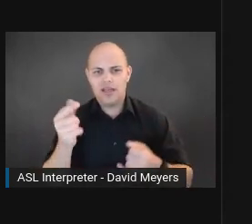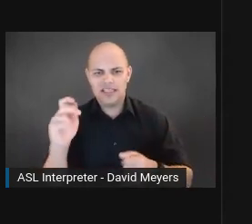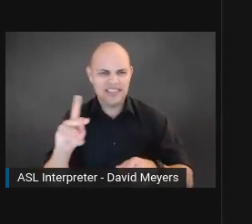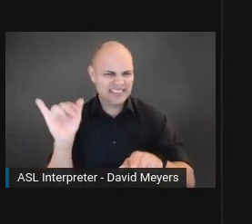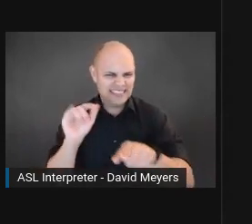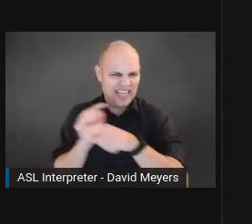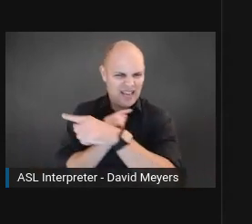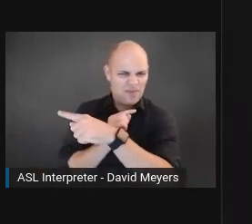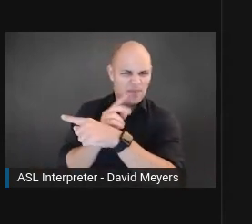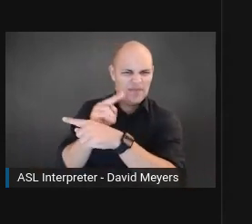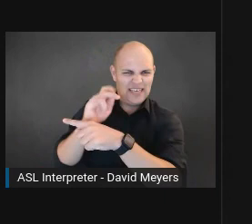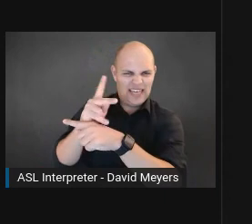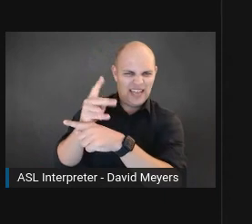But if you go